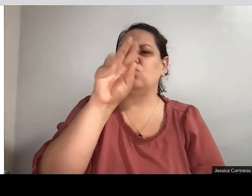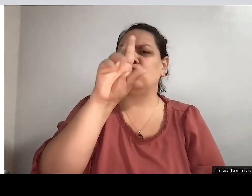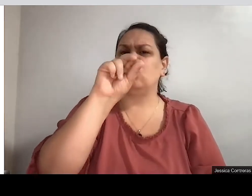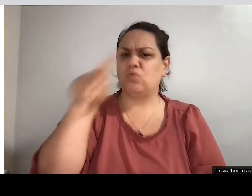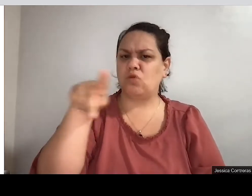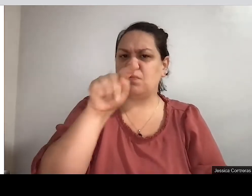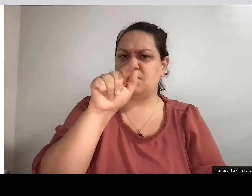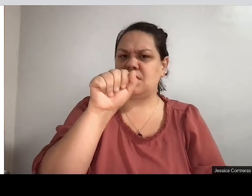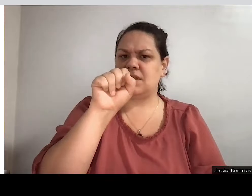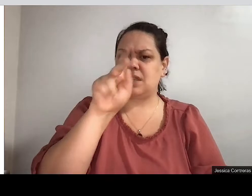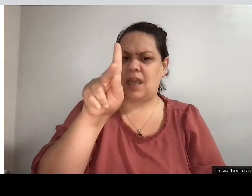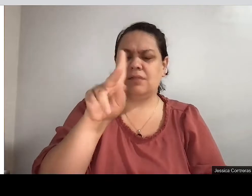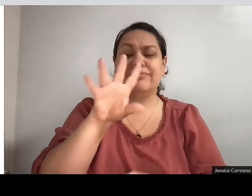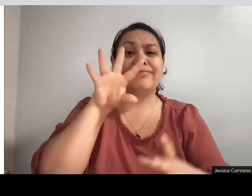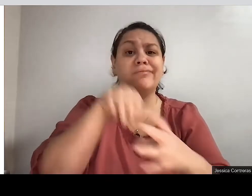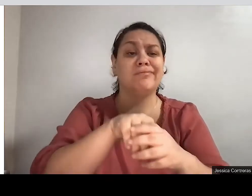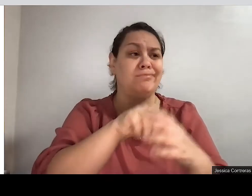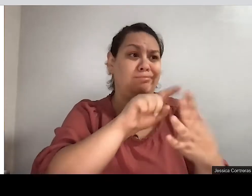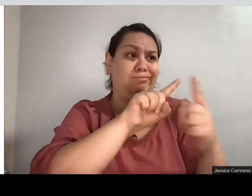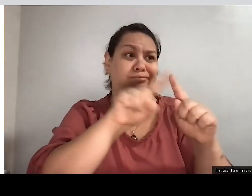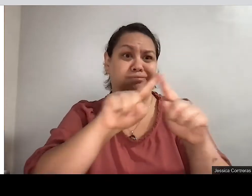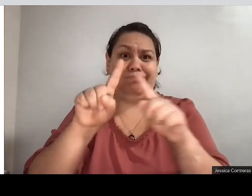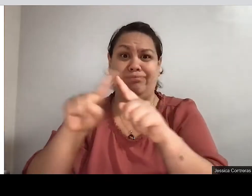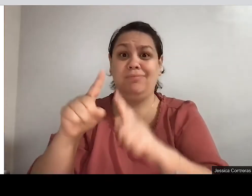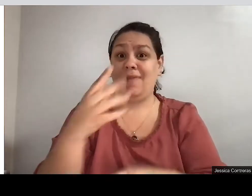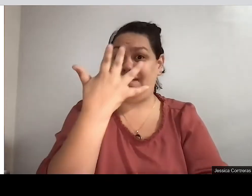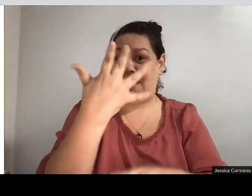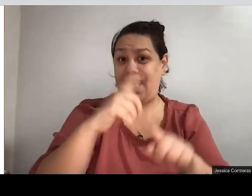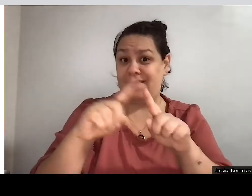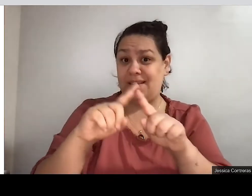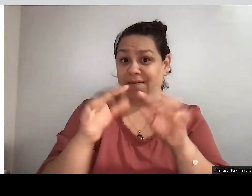This evidence comes from the Stroop task and includes five different languages.